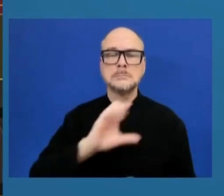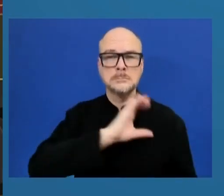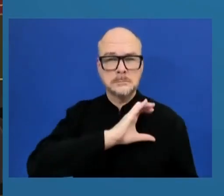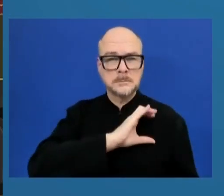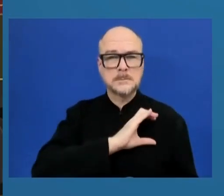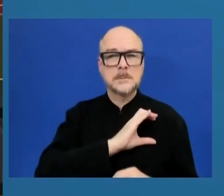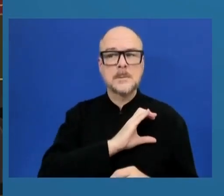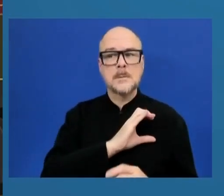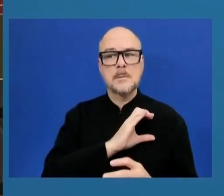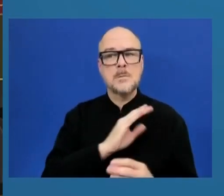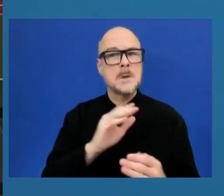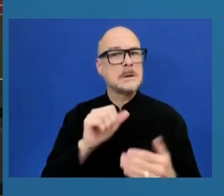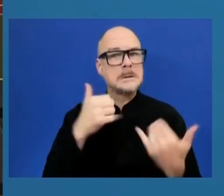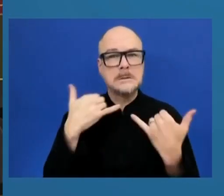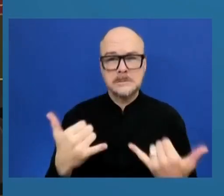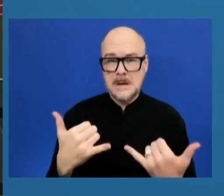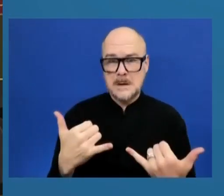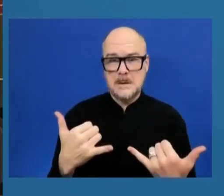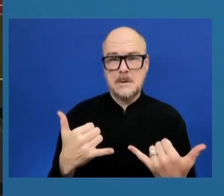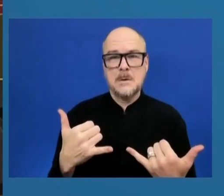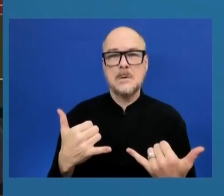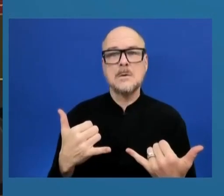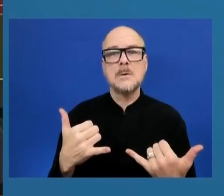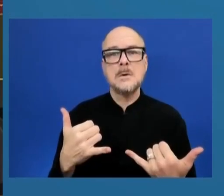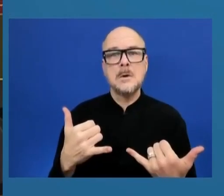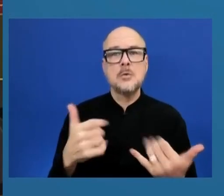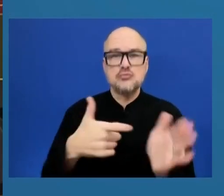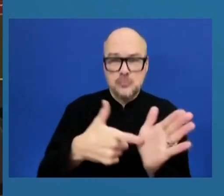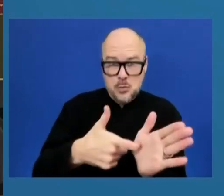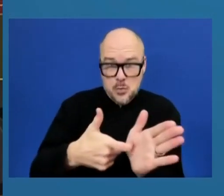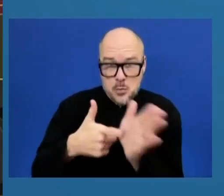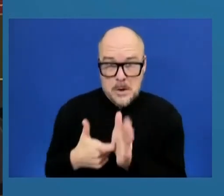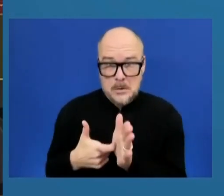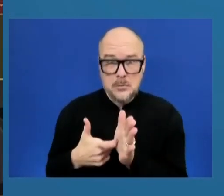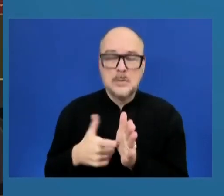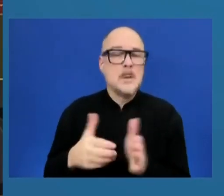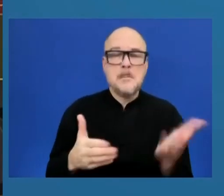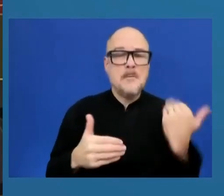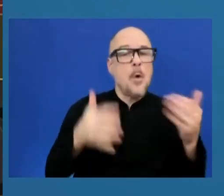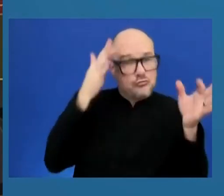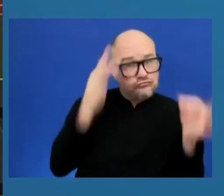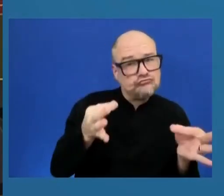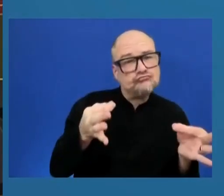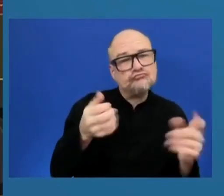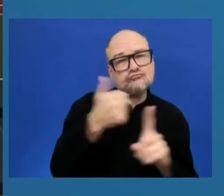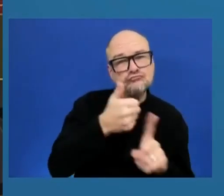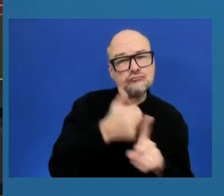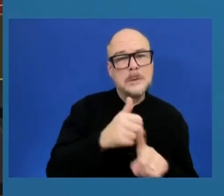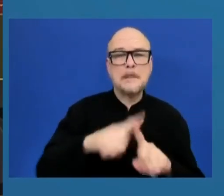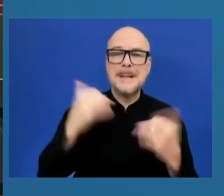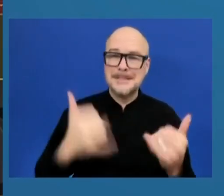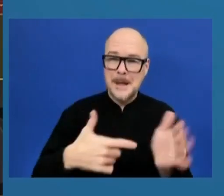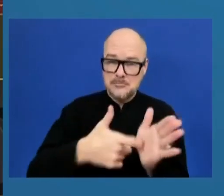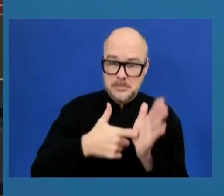No longer has the discretion, but they are required in a situation where there've been a red flag about someone's behavior